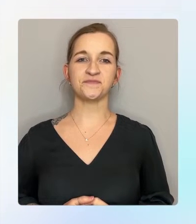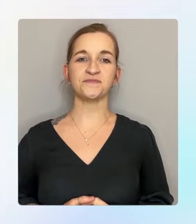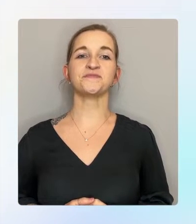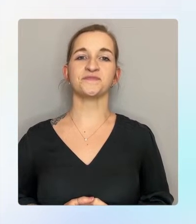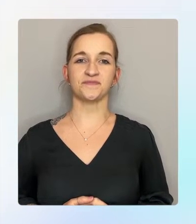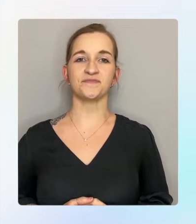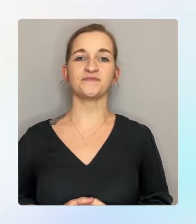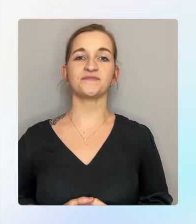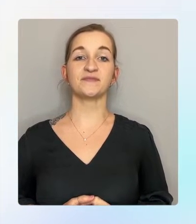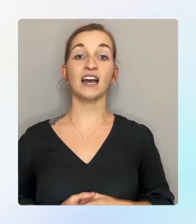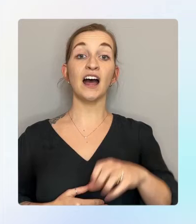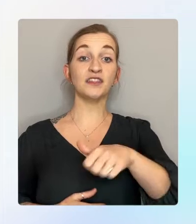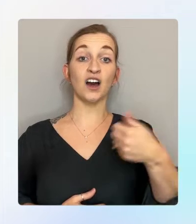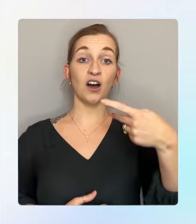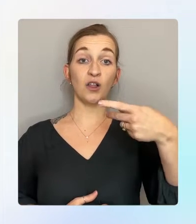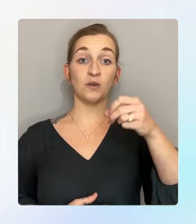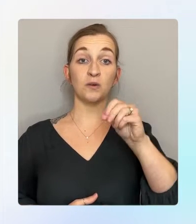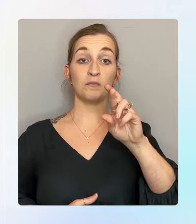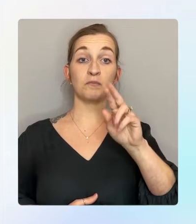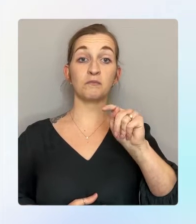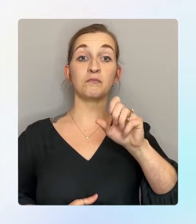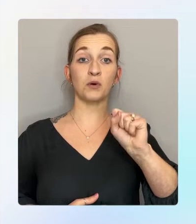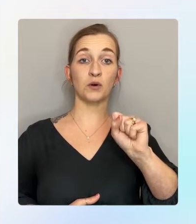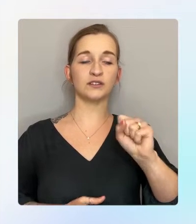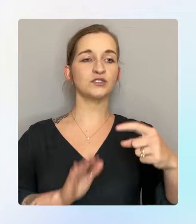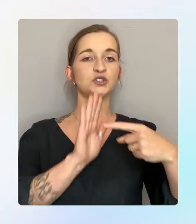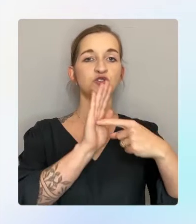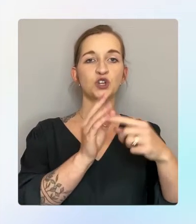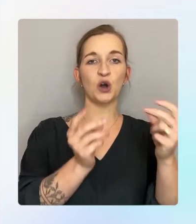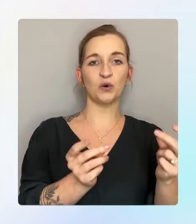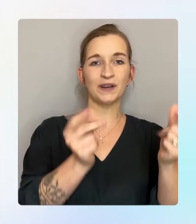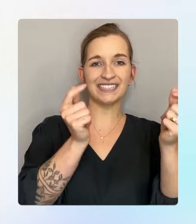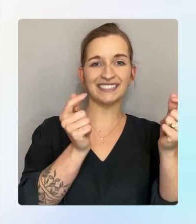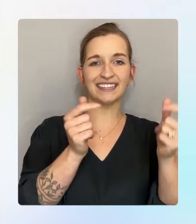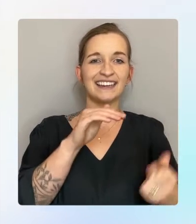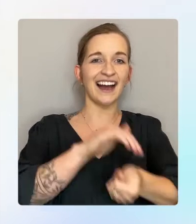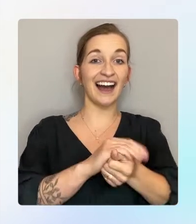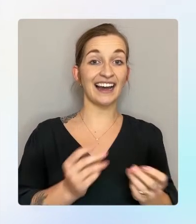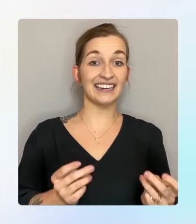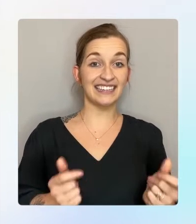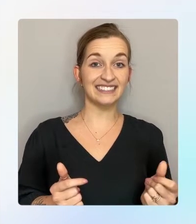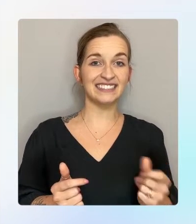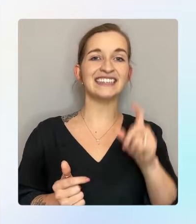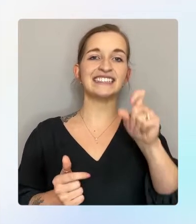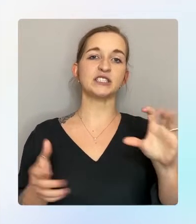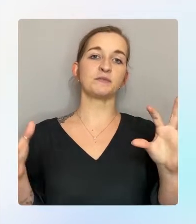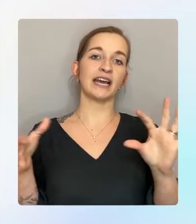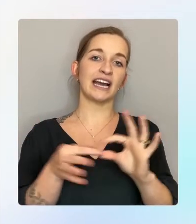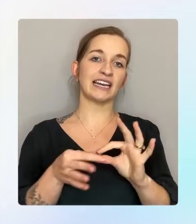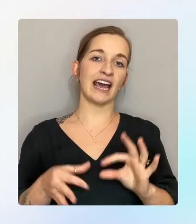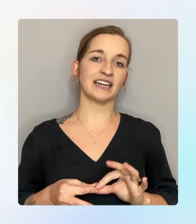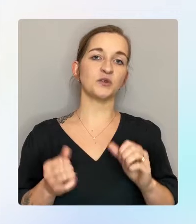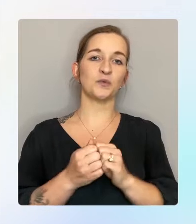The remaining ports of the "Core" set, "Show Instantly" and "Hide Instantly" need to be connected with an animation